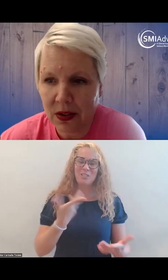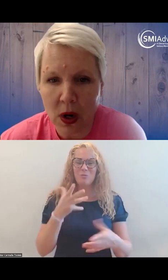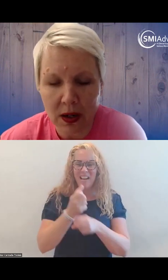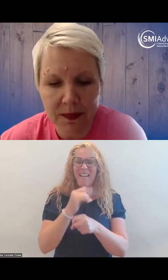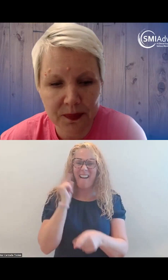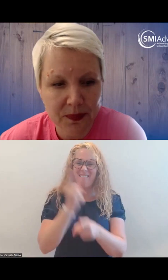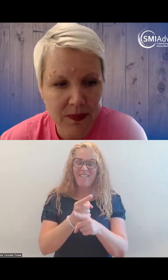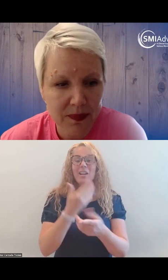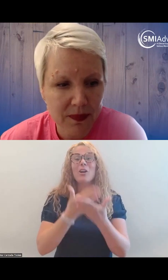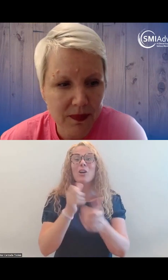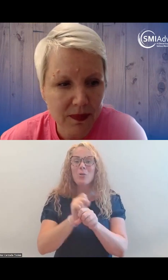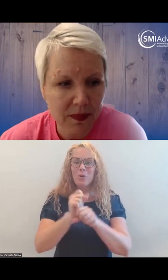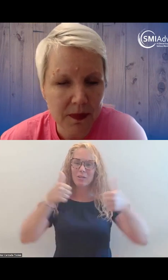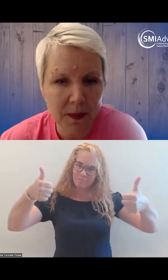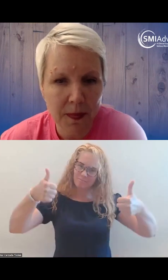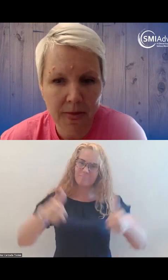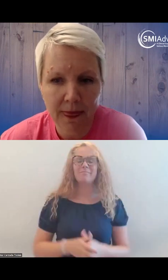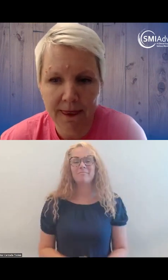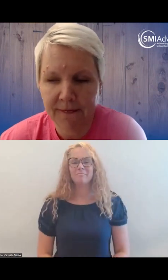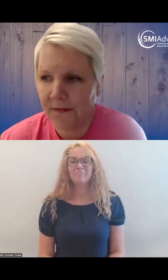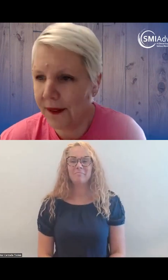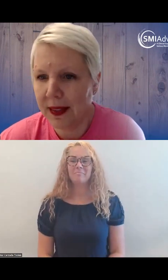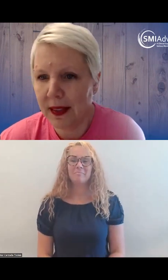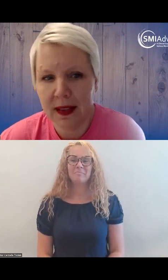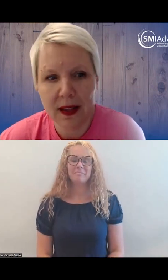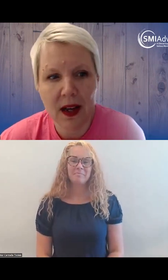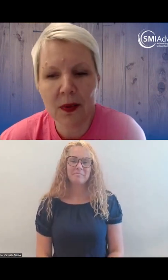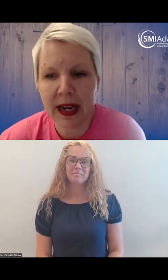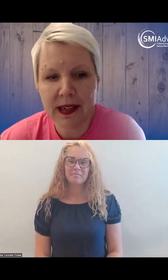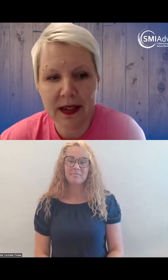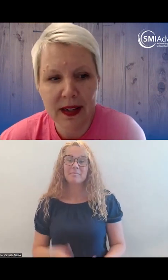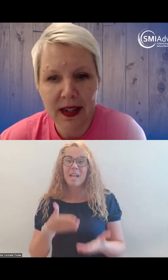GOOD WORK. ALL RIGHT.